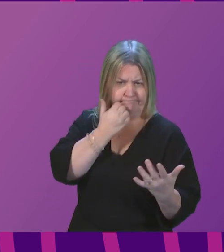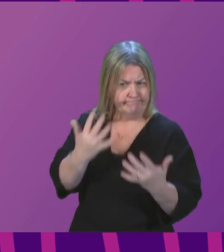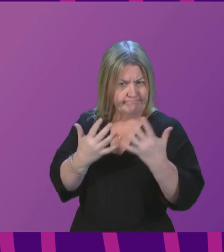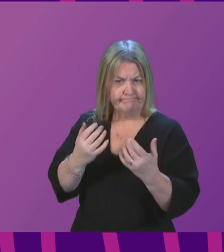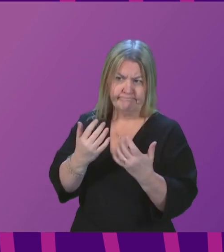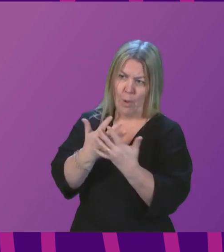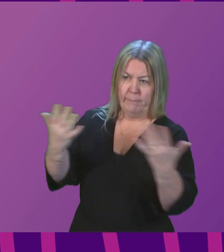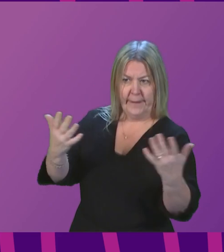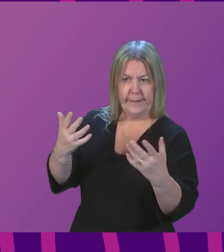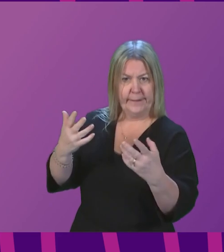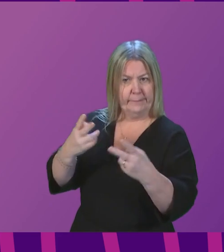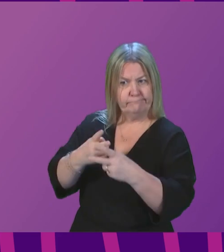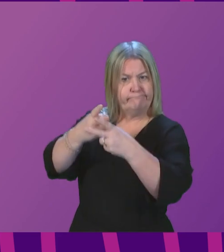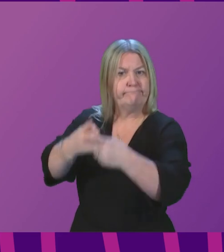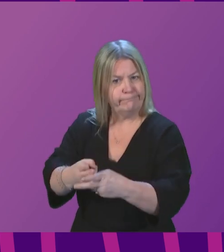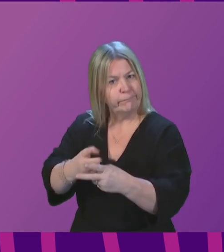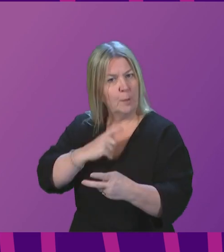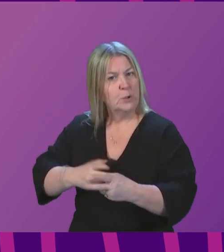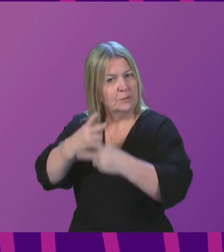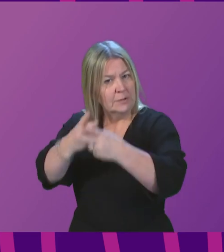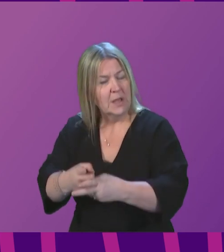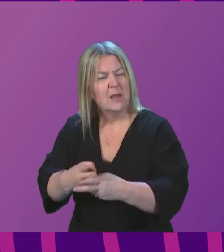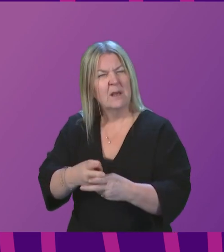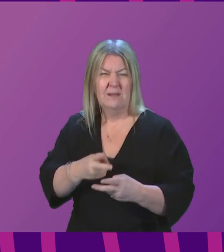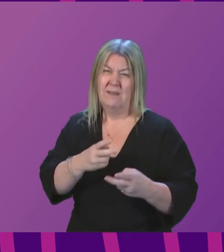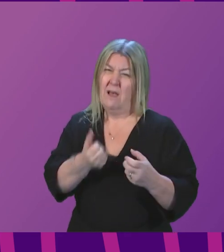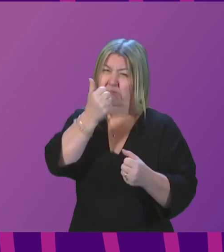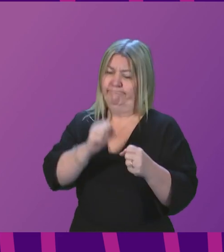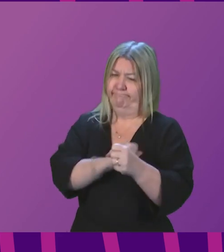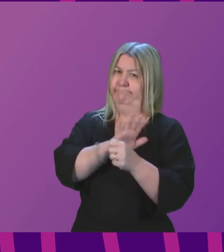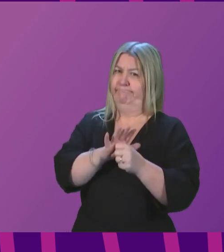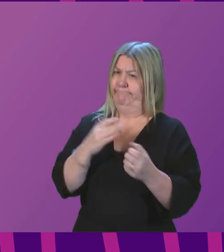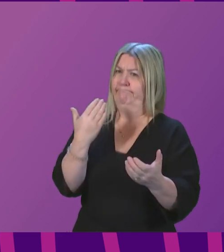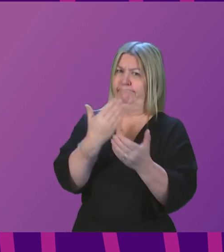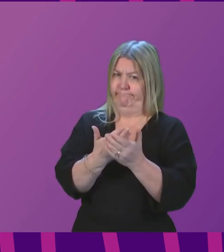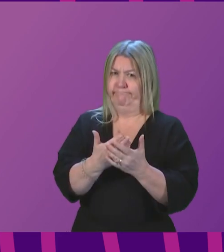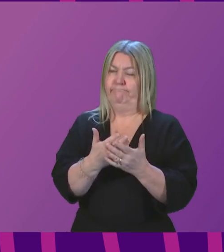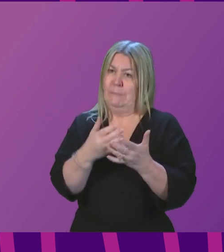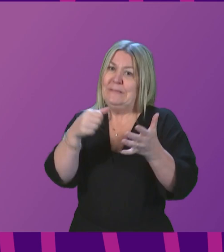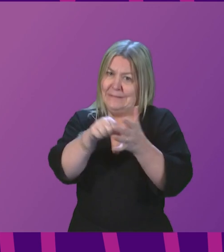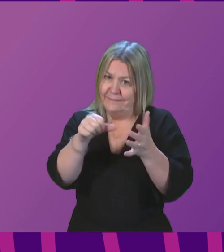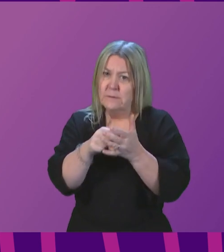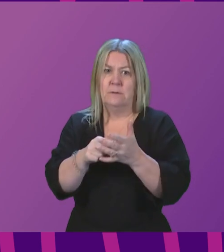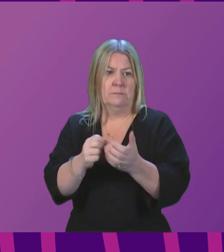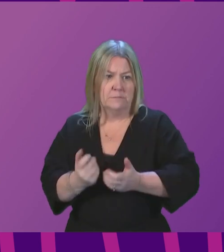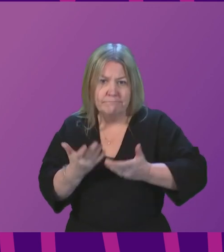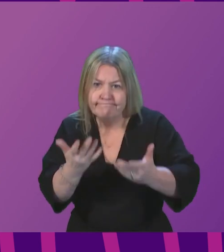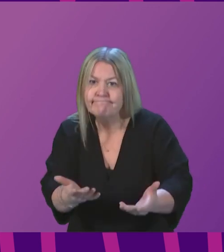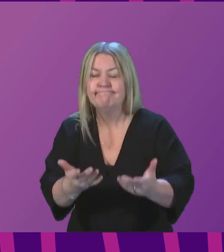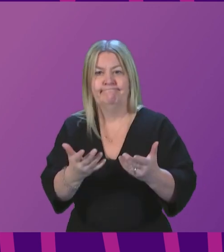We have seen problems during the pandemic for people accessing care packages, with many care packages being removed or cut.